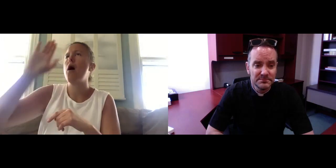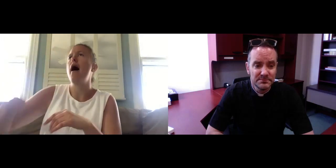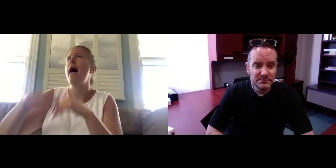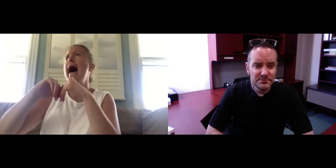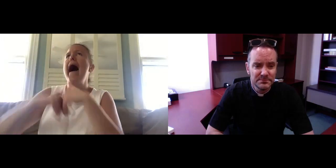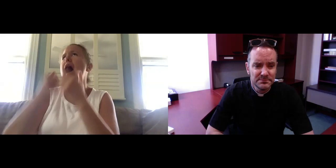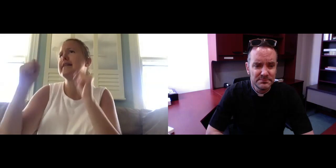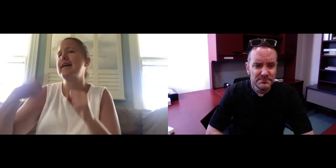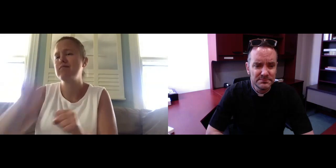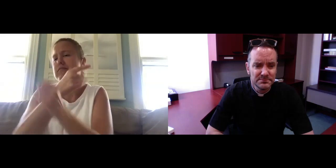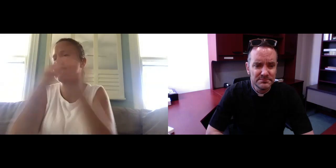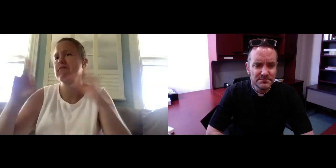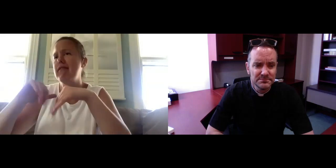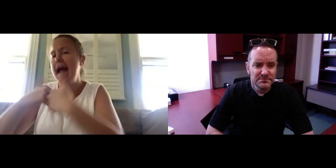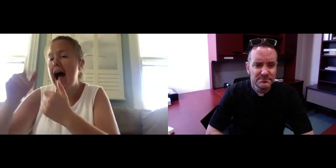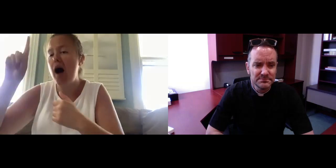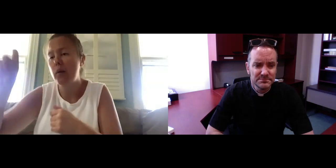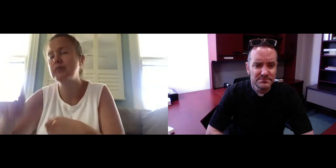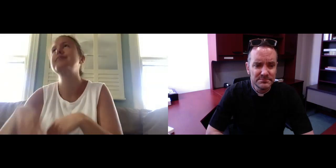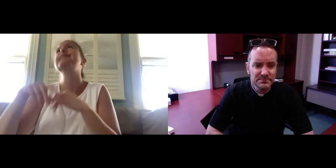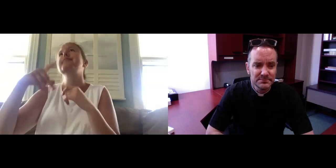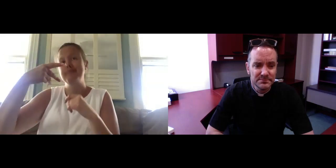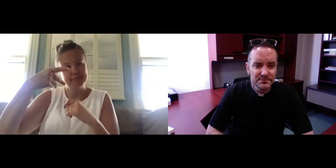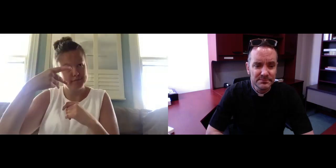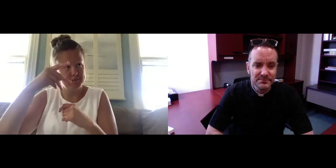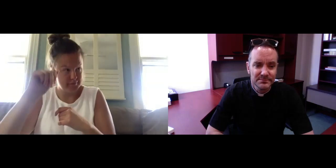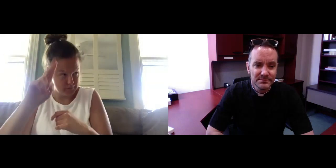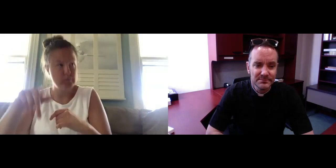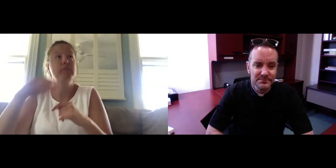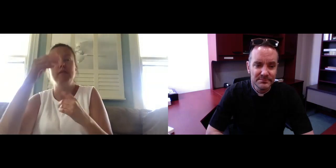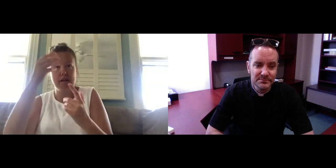all were pulled loose. When the jailer woke up and saw the prison doors wide